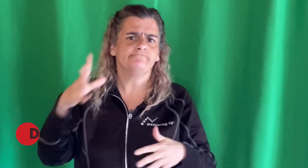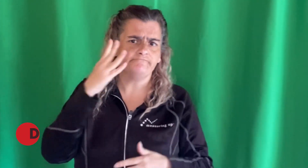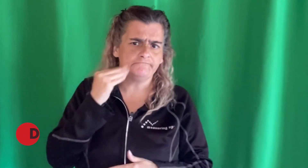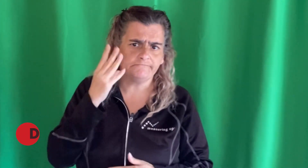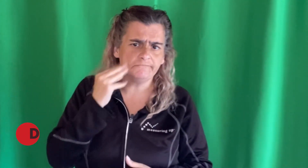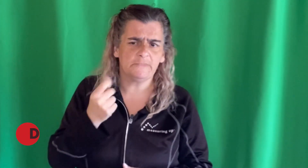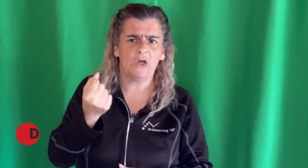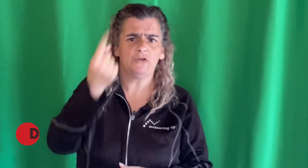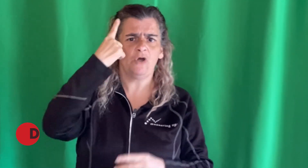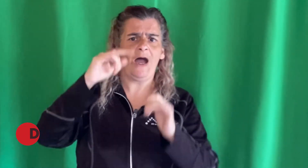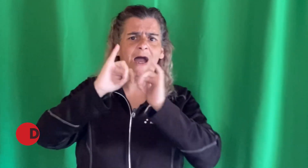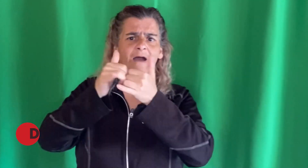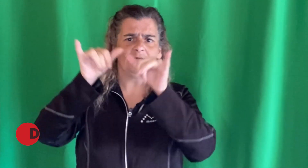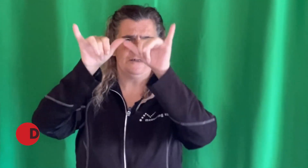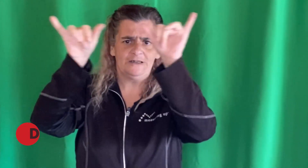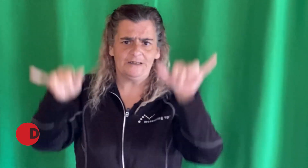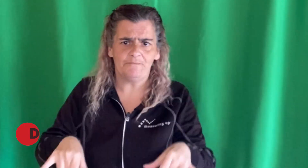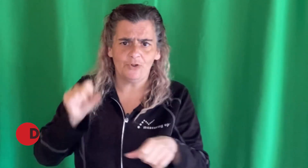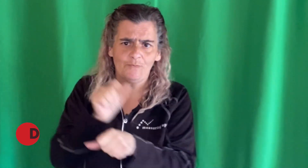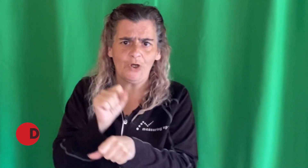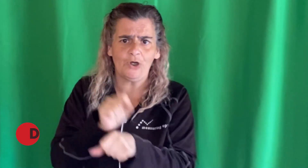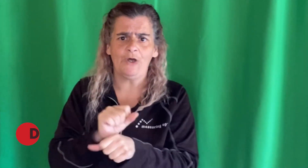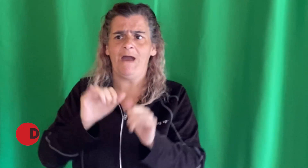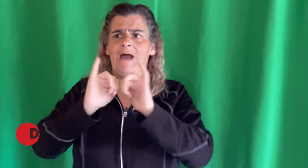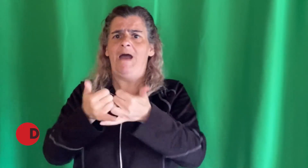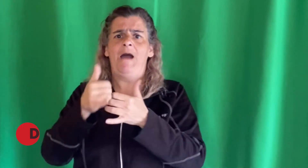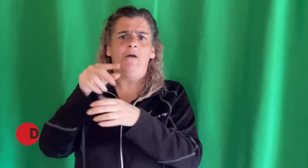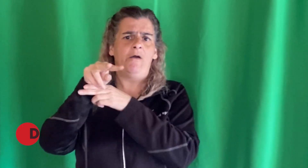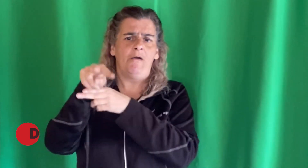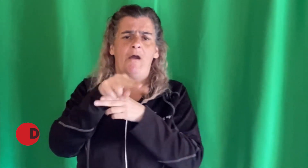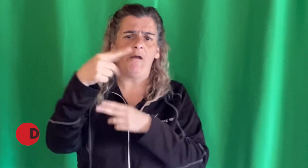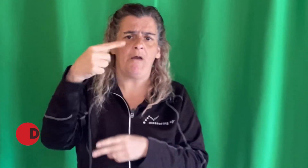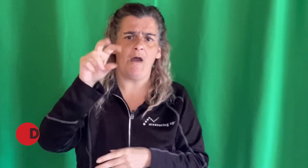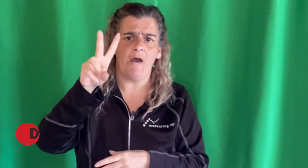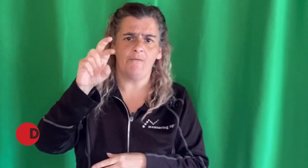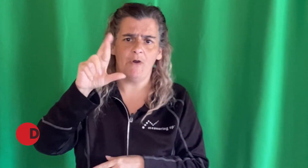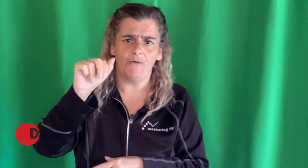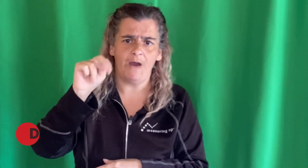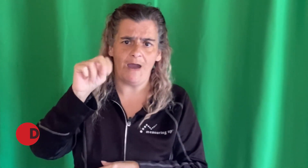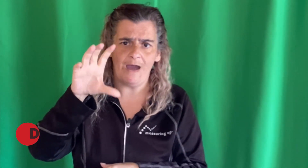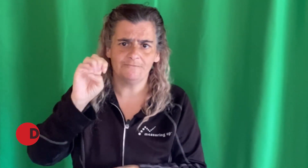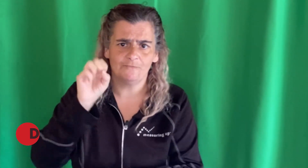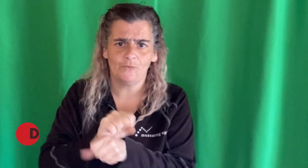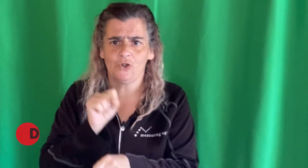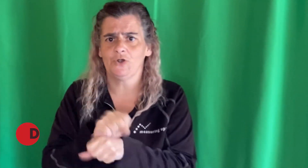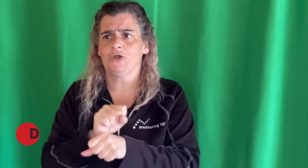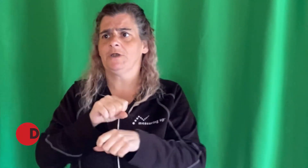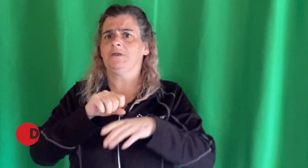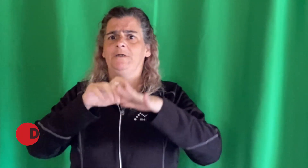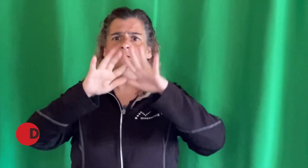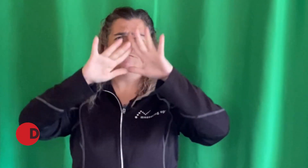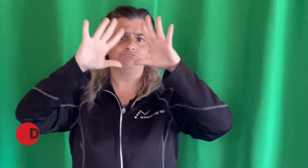experience and understand how the system works, how governance works,